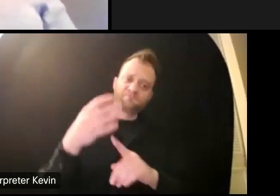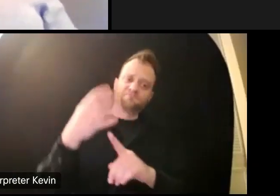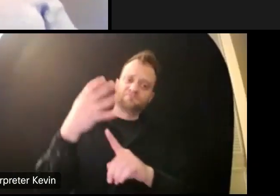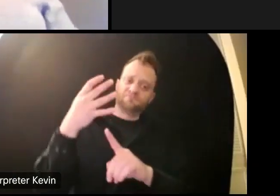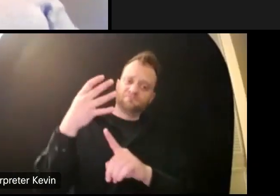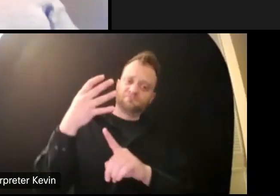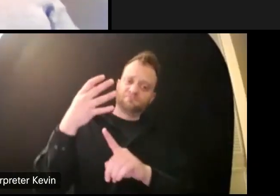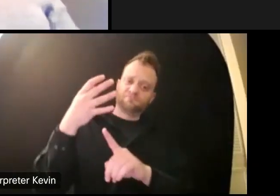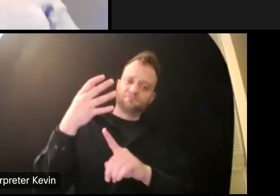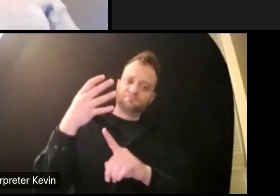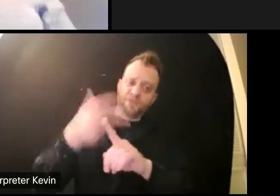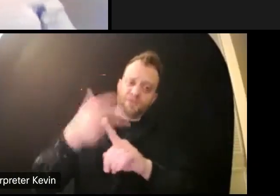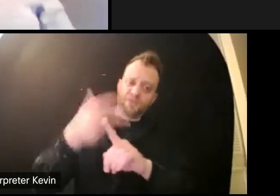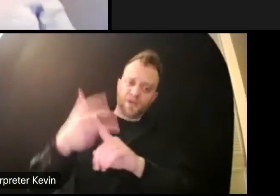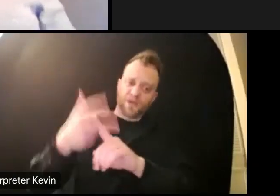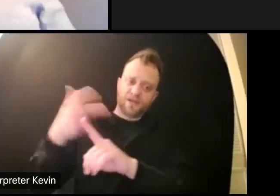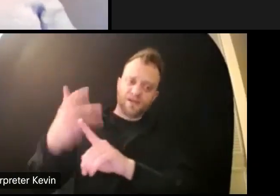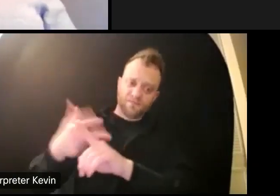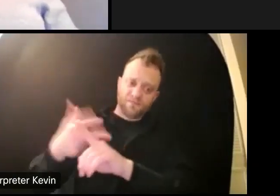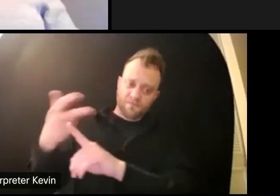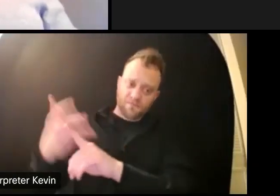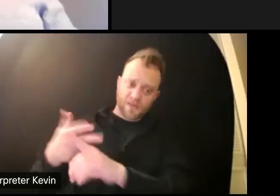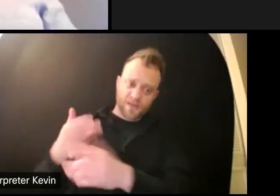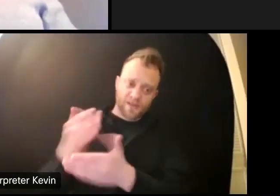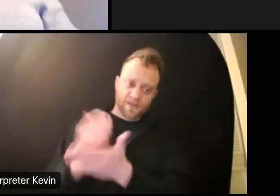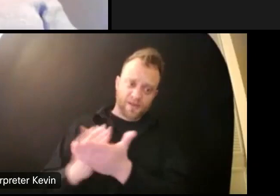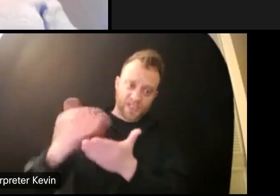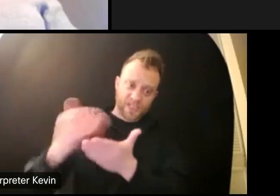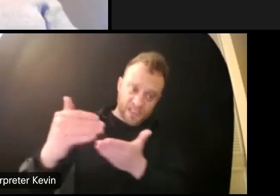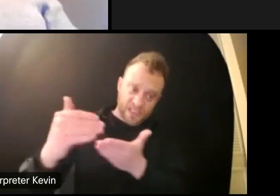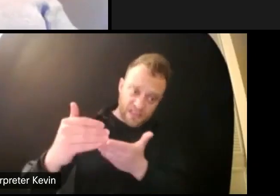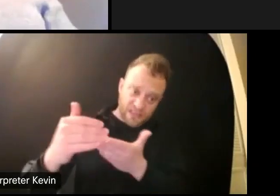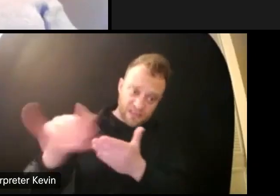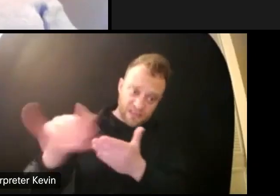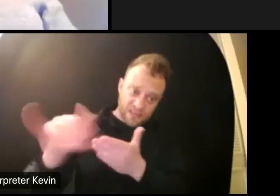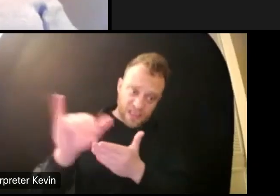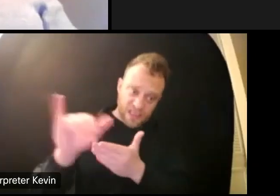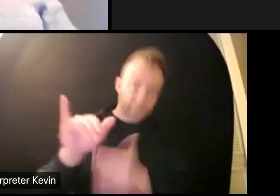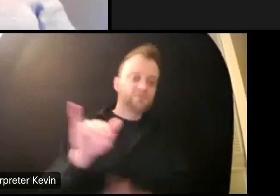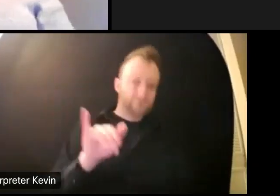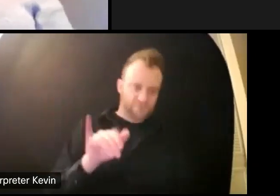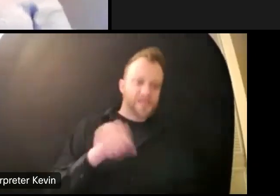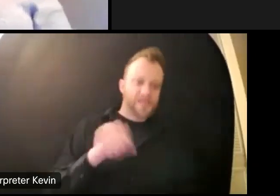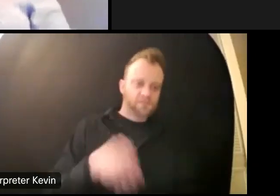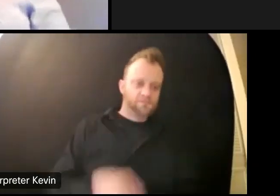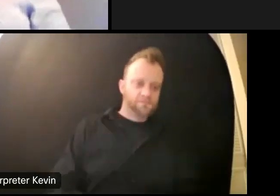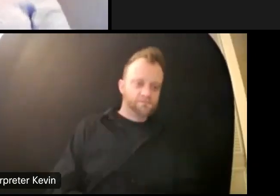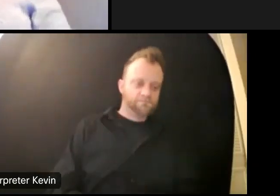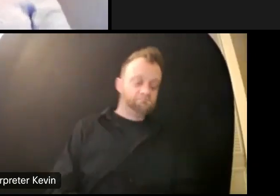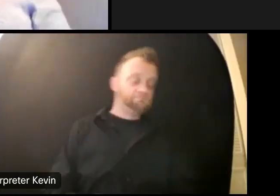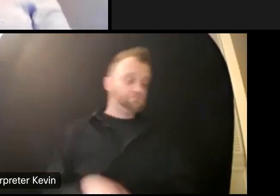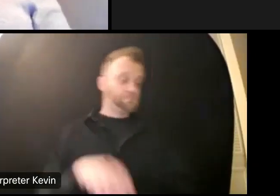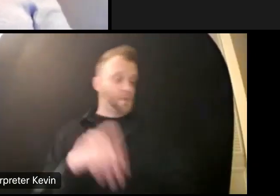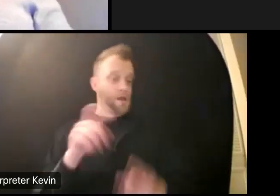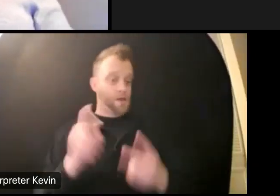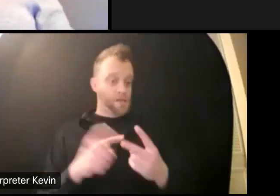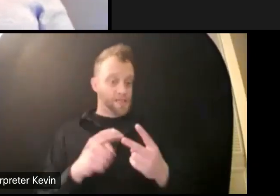all right, that's helpful. Number two, on the ANC emails for new Commissioners, right where